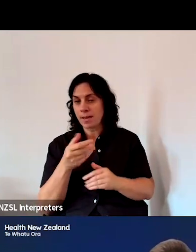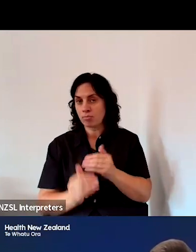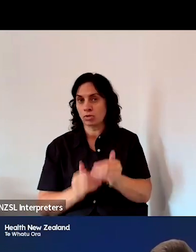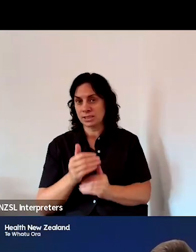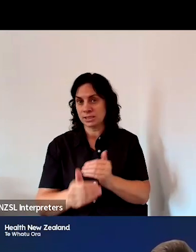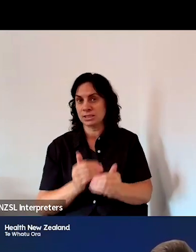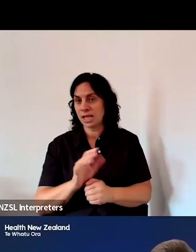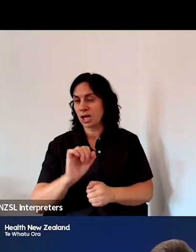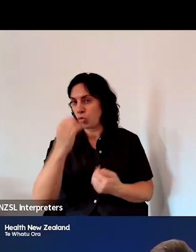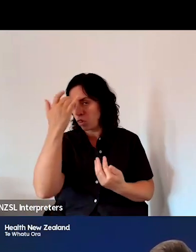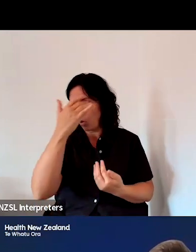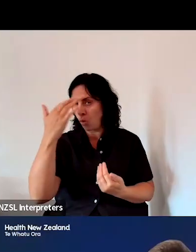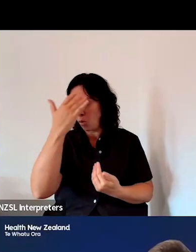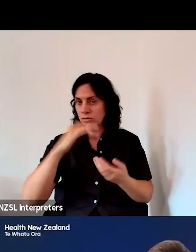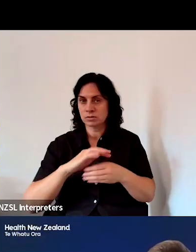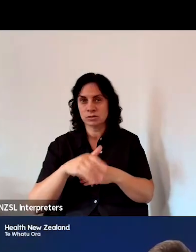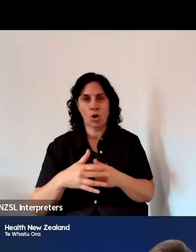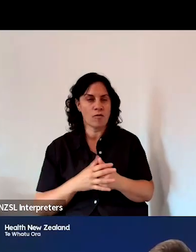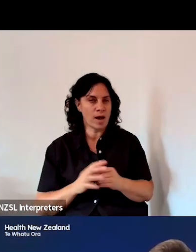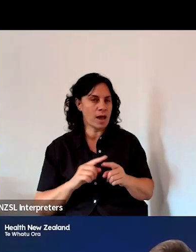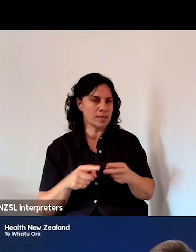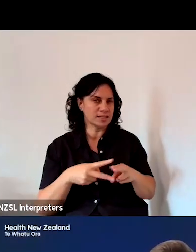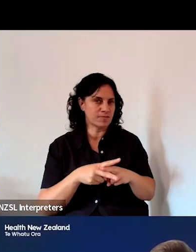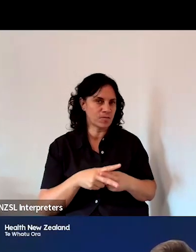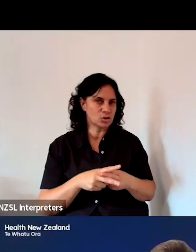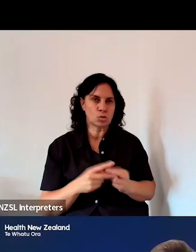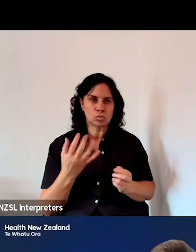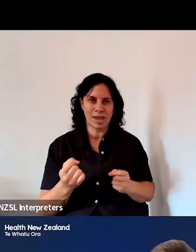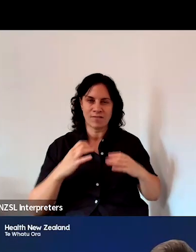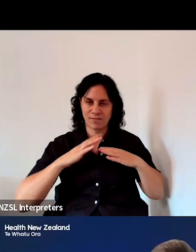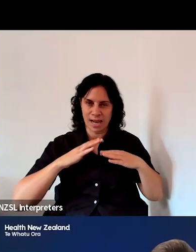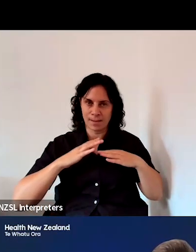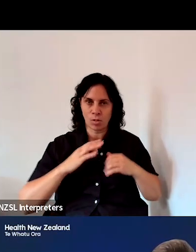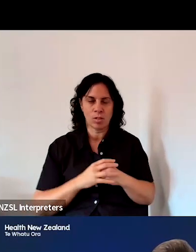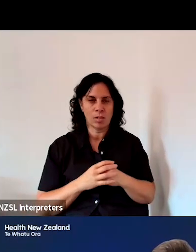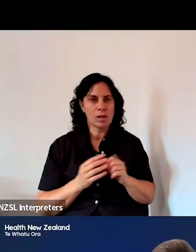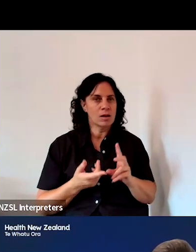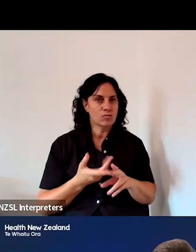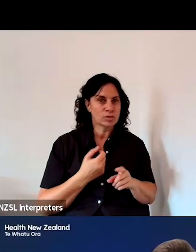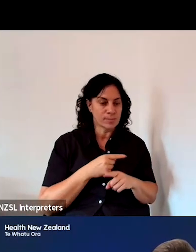And your thoughts around the, the instruments that we have available, not just that growing up, but actually for colleagues at the Ministry of Health